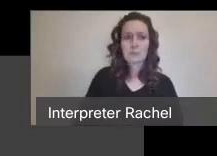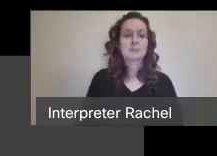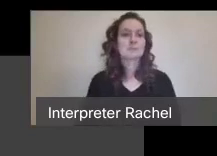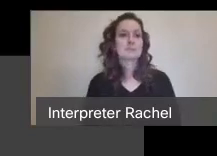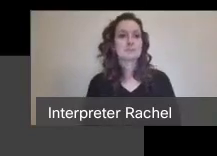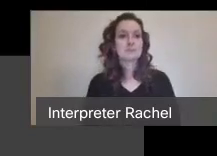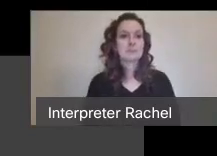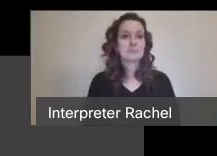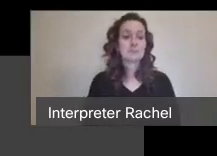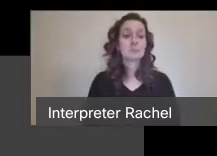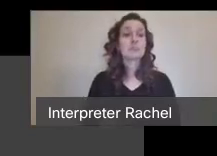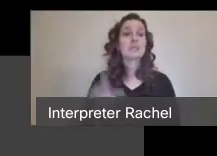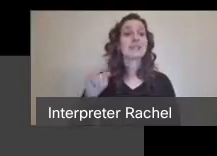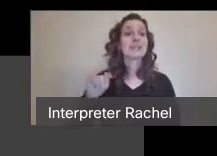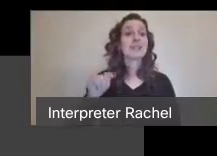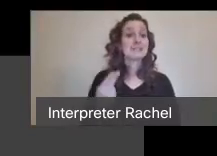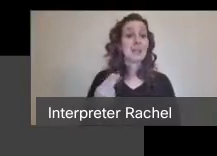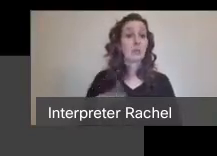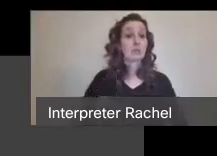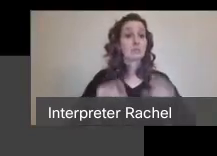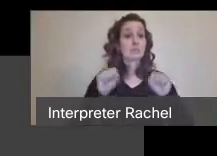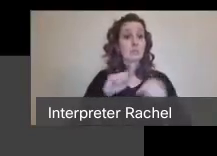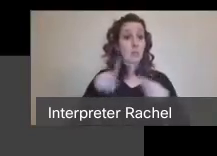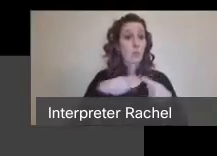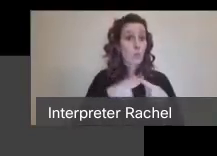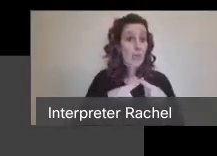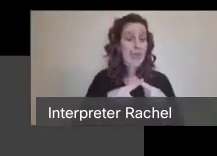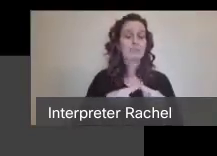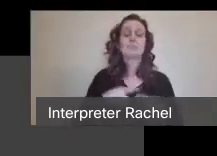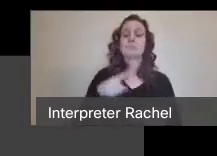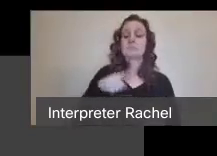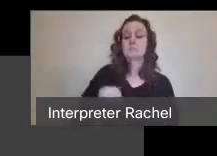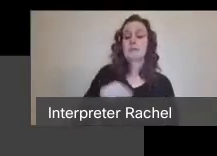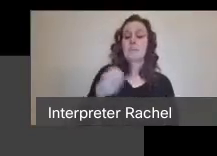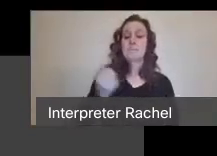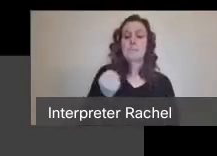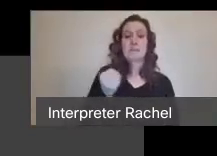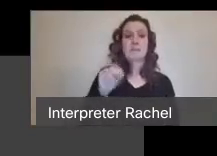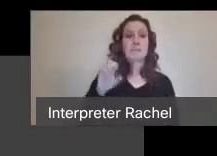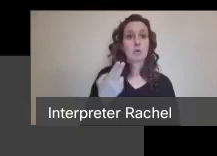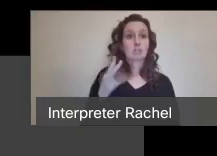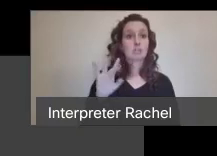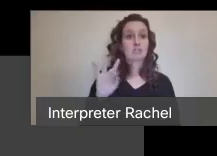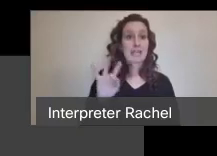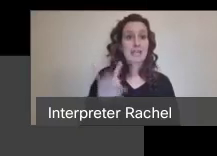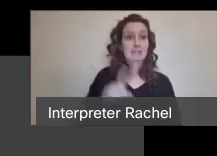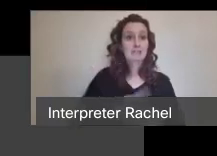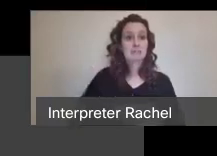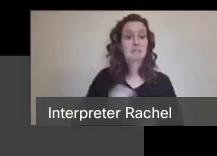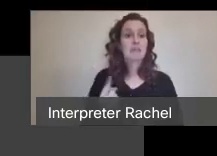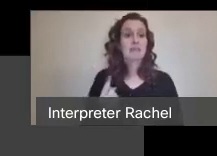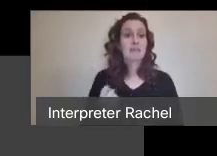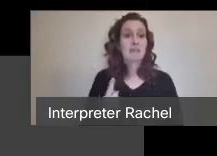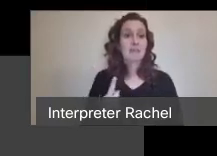The town hall will be held at 11:00 AM on Monday, March 8th. To join the conversation, you can call